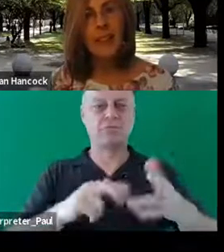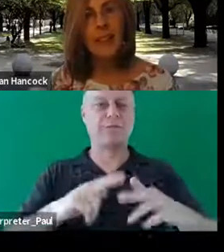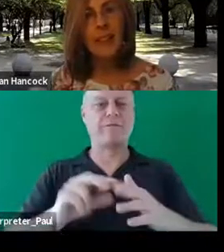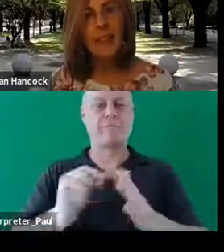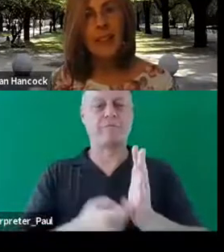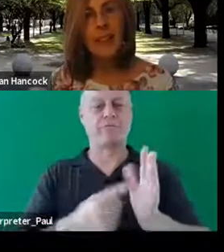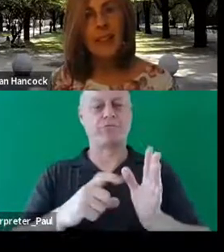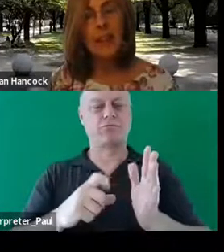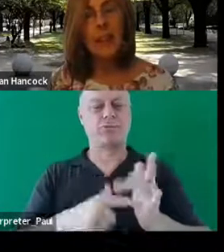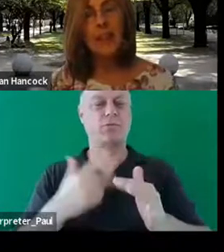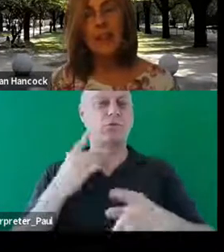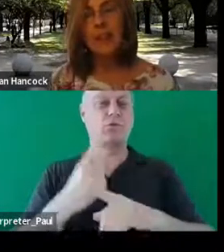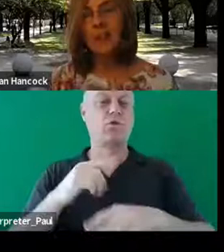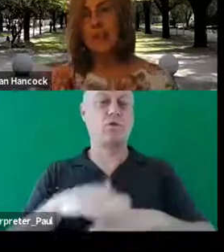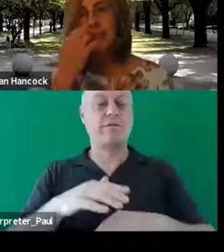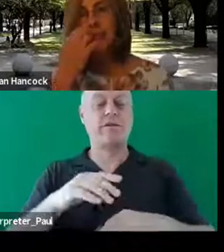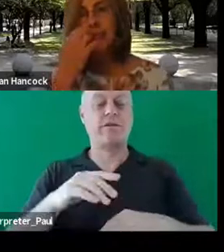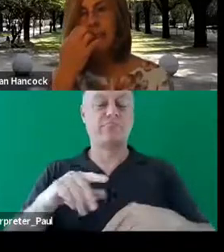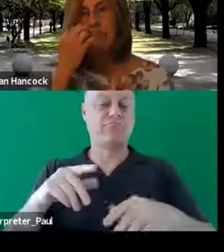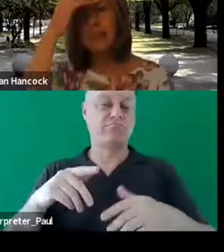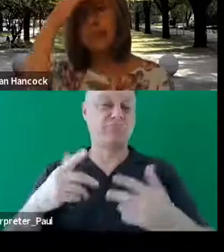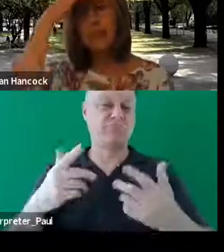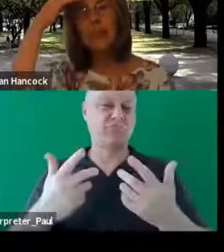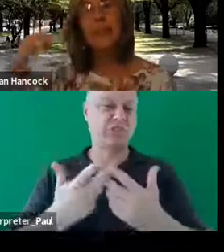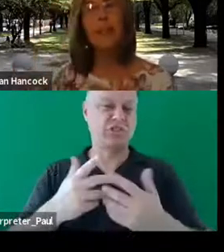those of us who have a monitoring program, people want to know how is it funded,